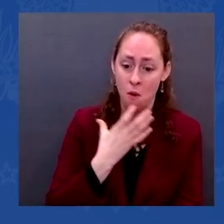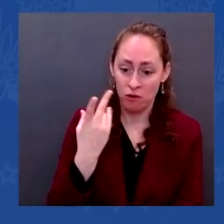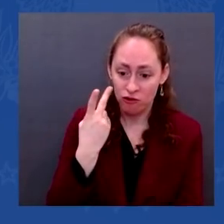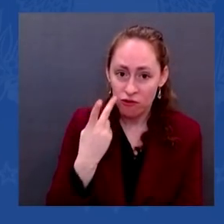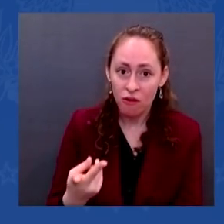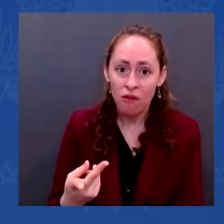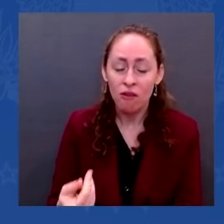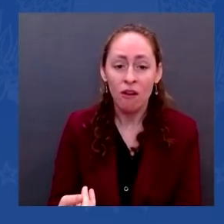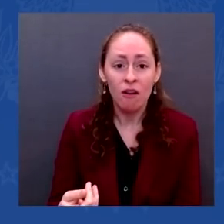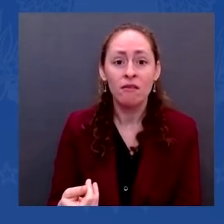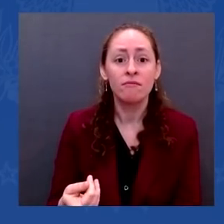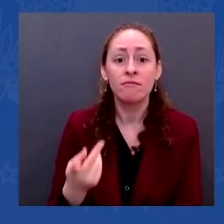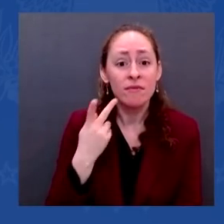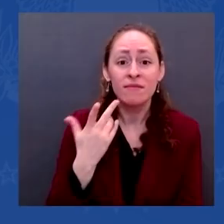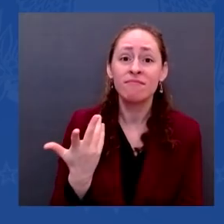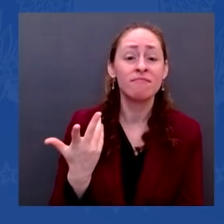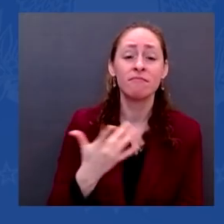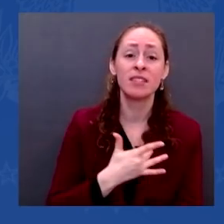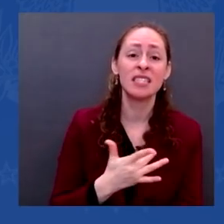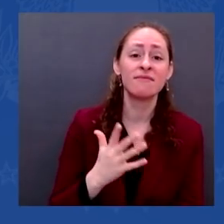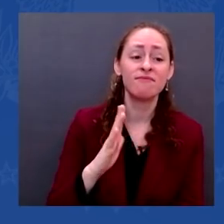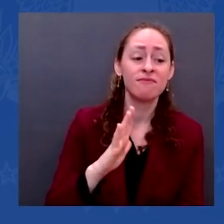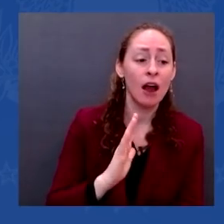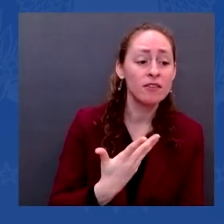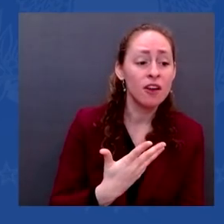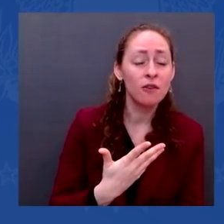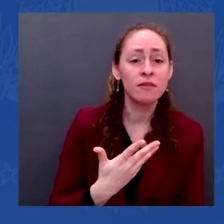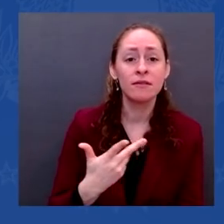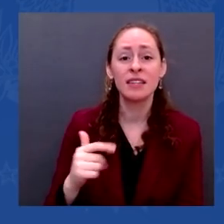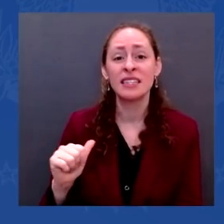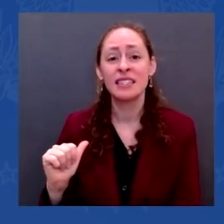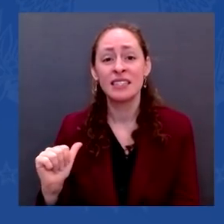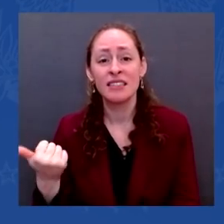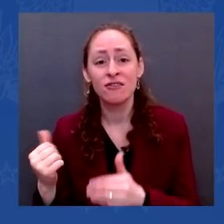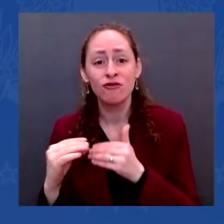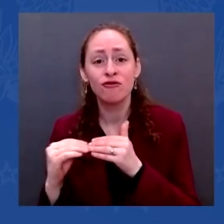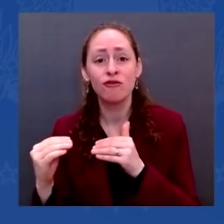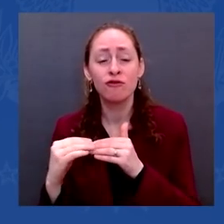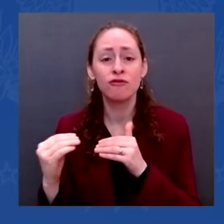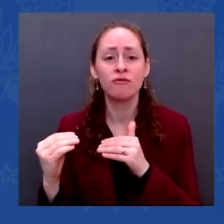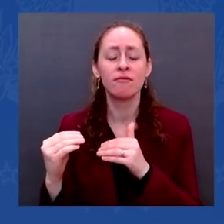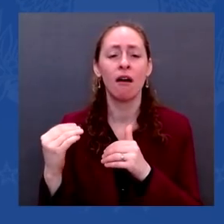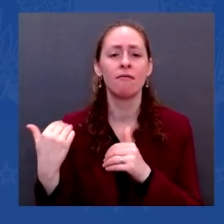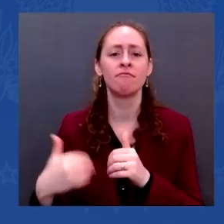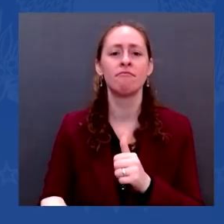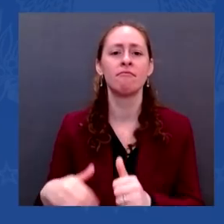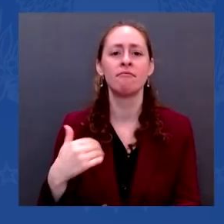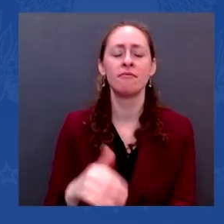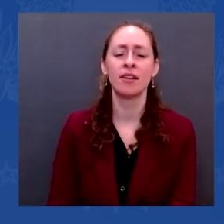Now, let us be clear, the driver of that car was very likely just barely holding everything together